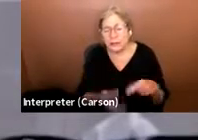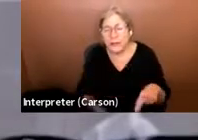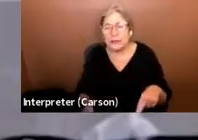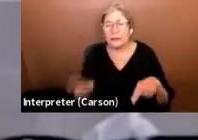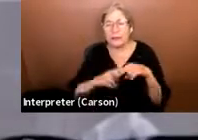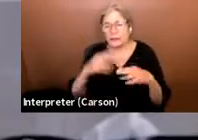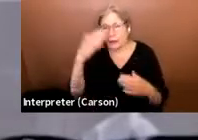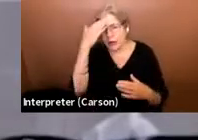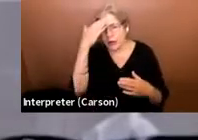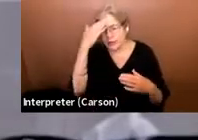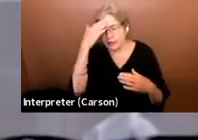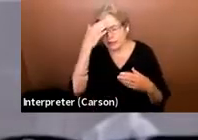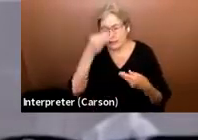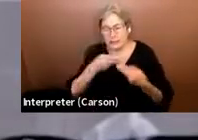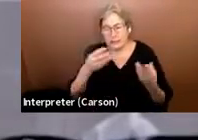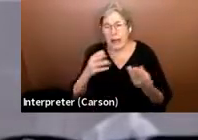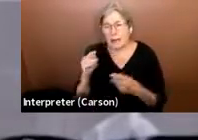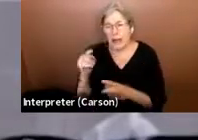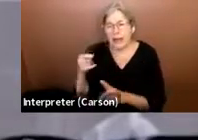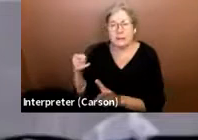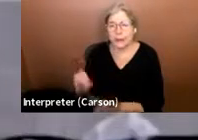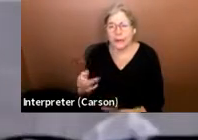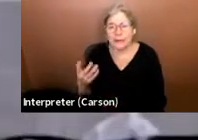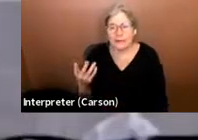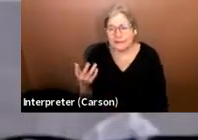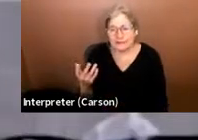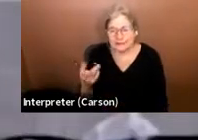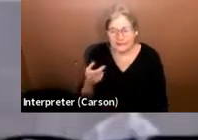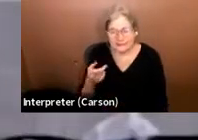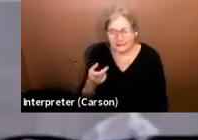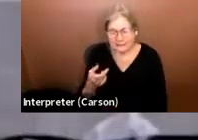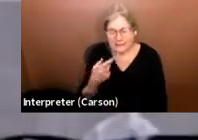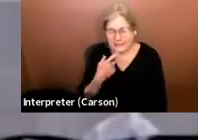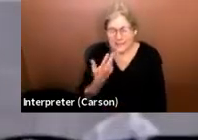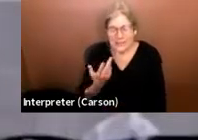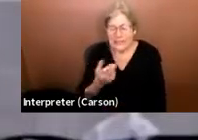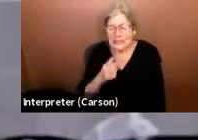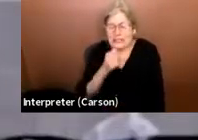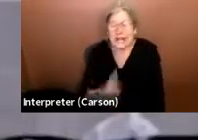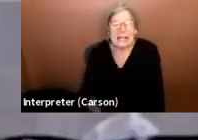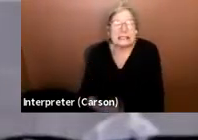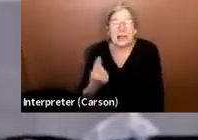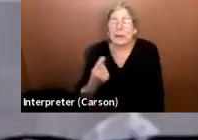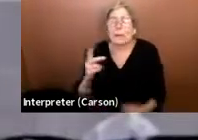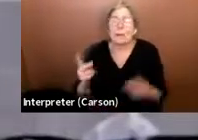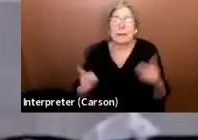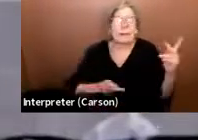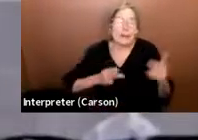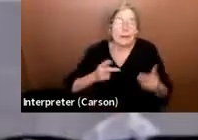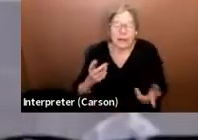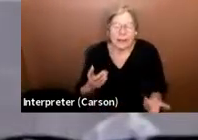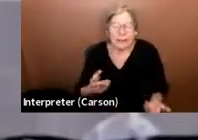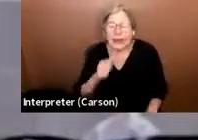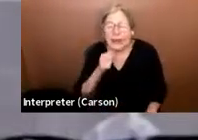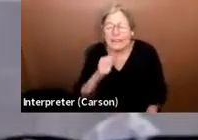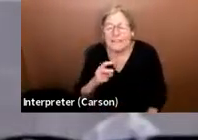think to Matt's point , I think it's not something on the radar for most